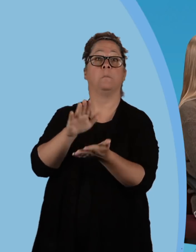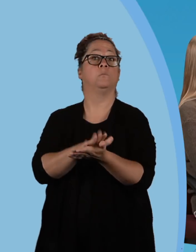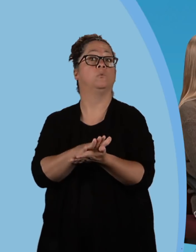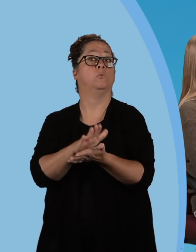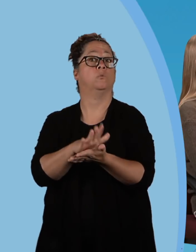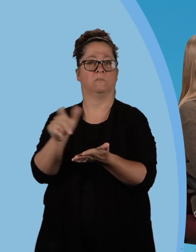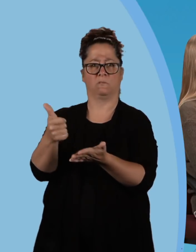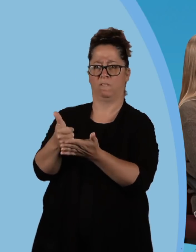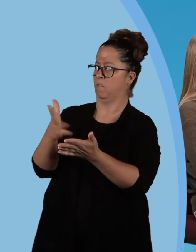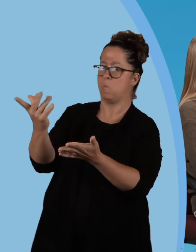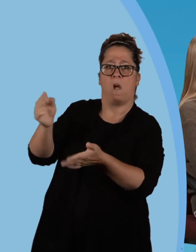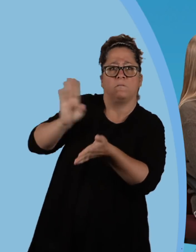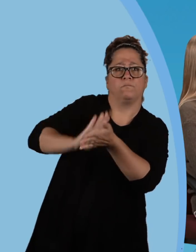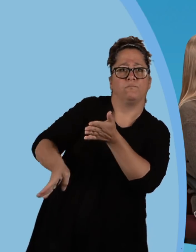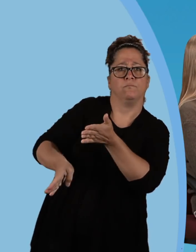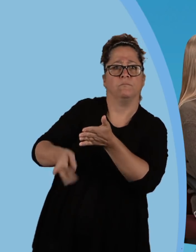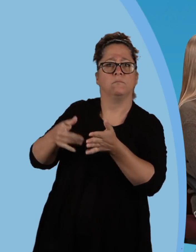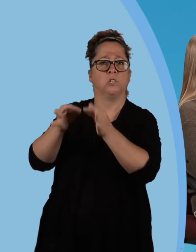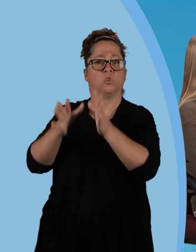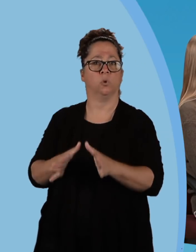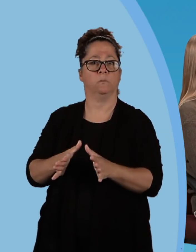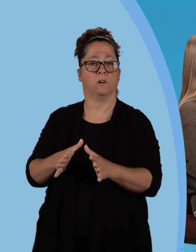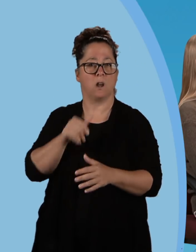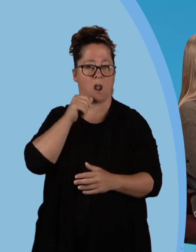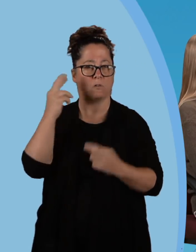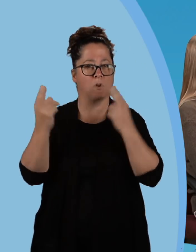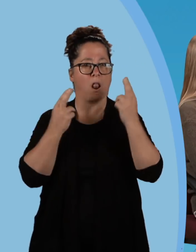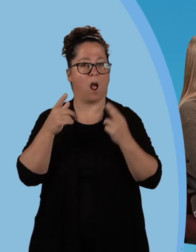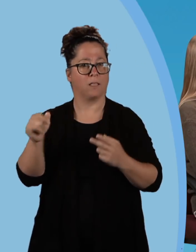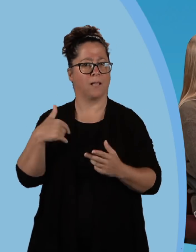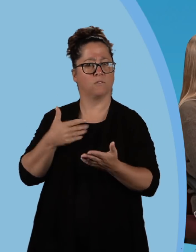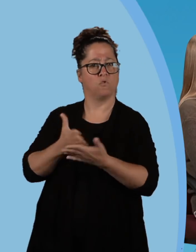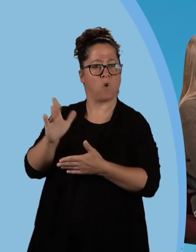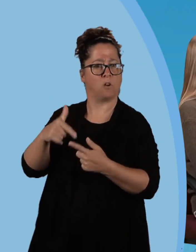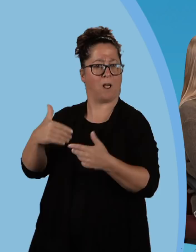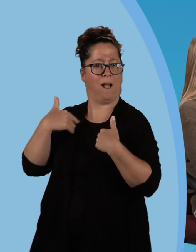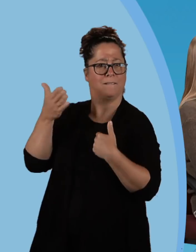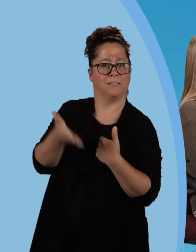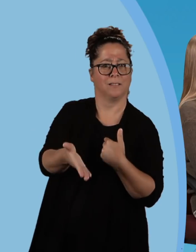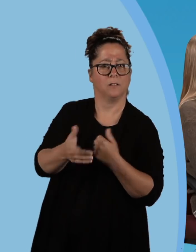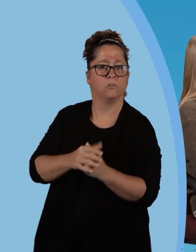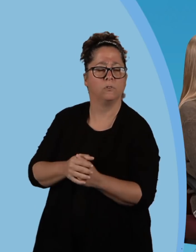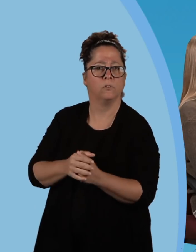that sometimes the school denies students an interpreter and they don't realize that they